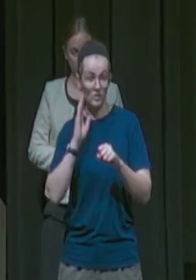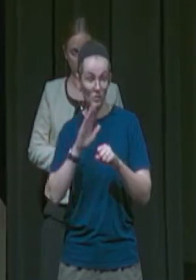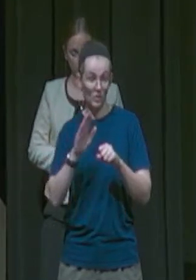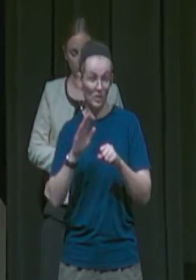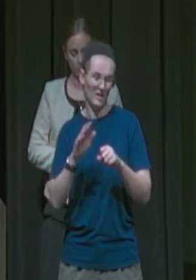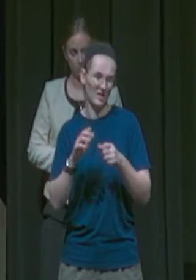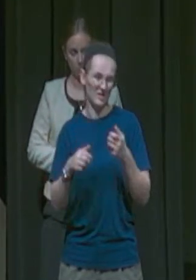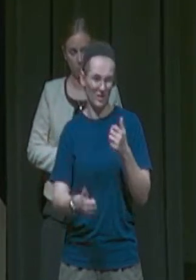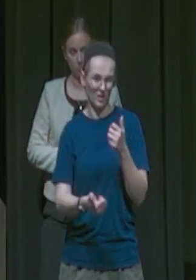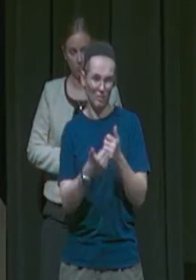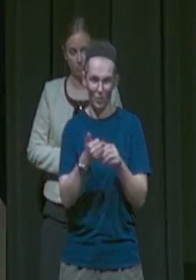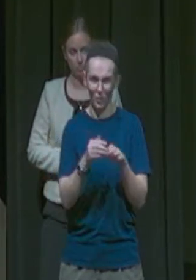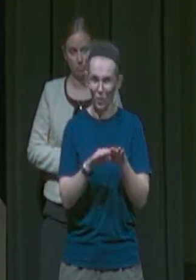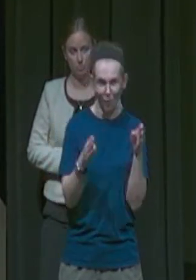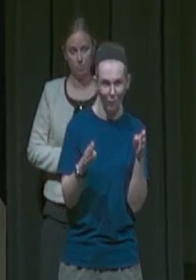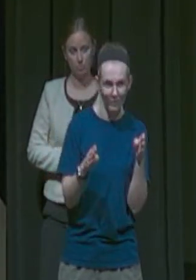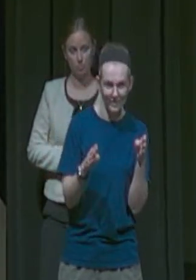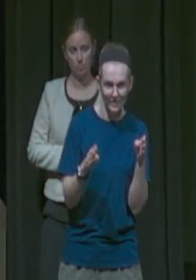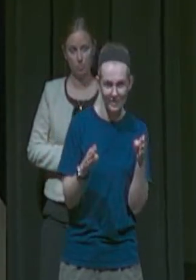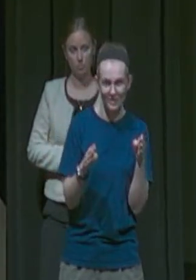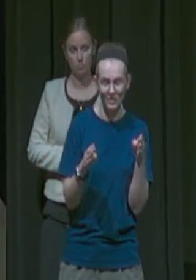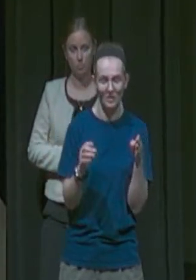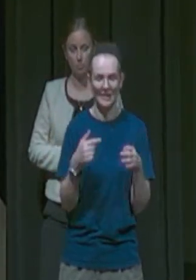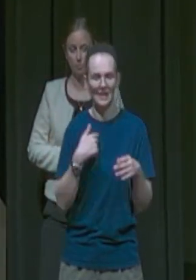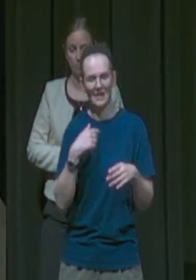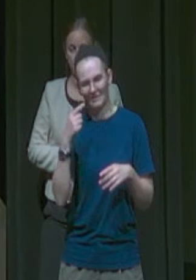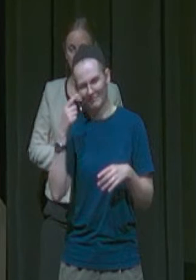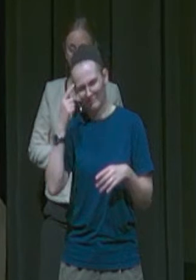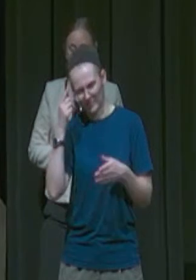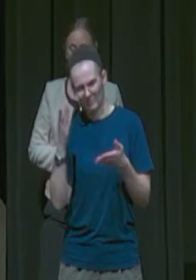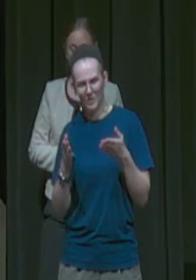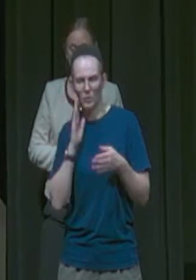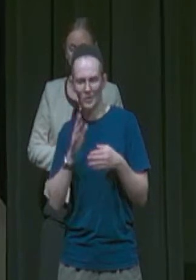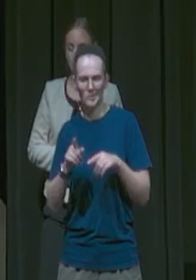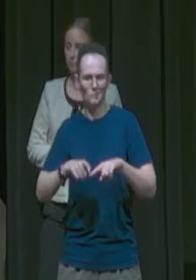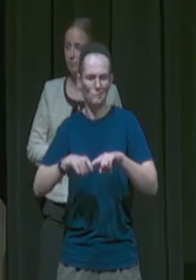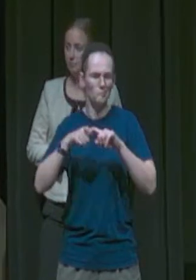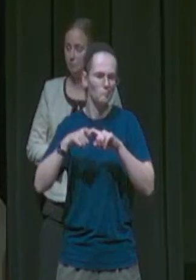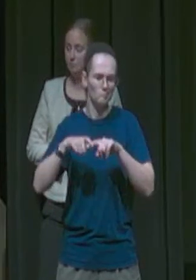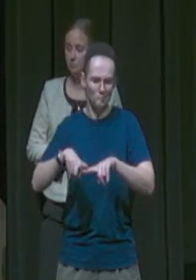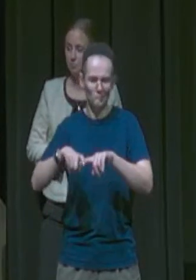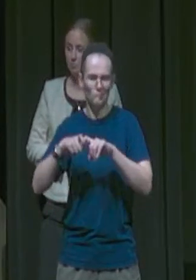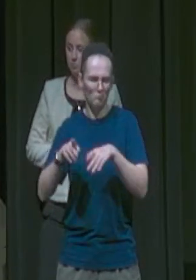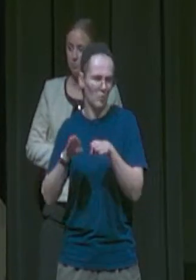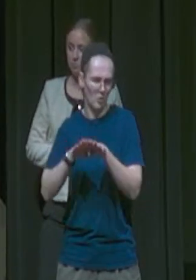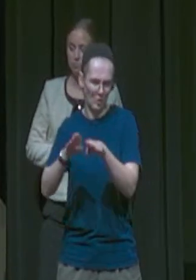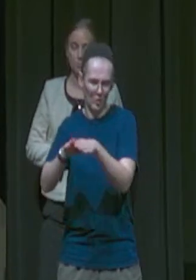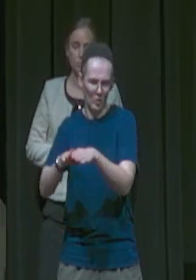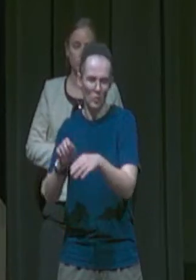part remain open uh I'm sure there'll be periodic closures working on the on the